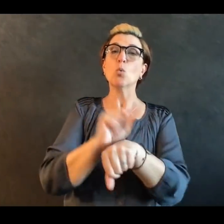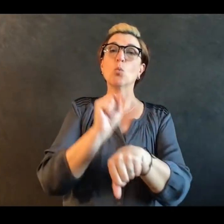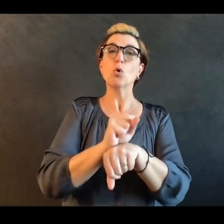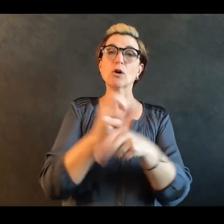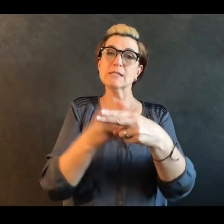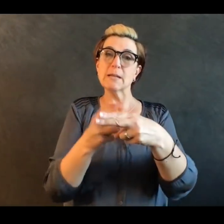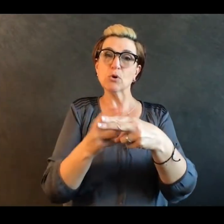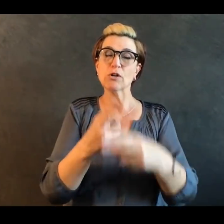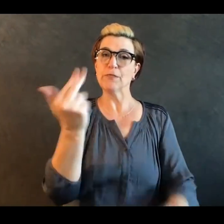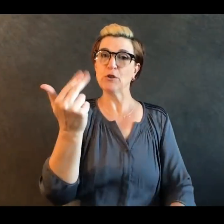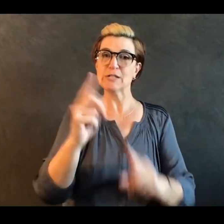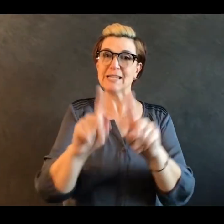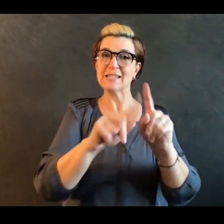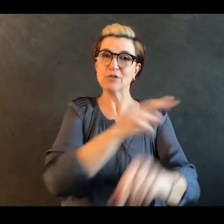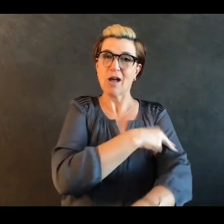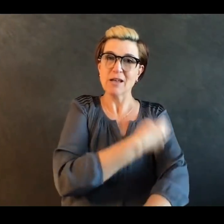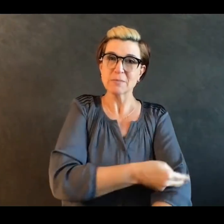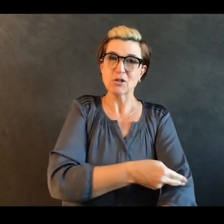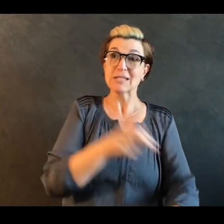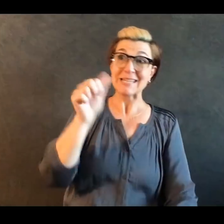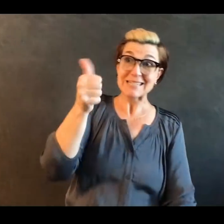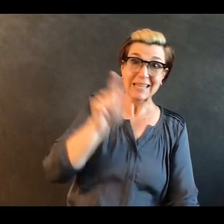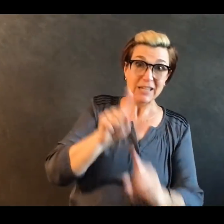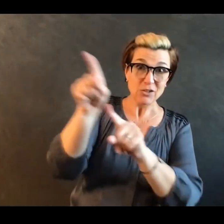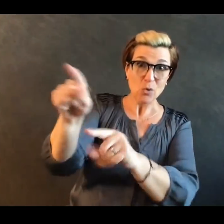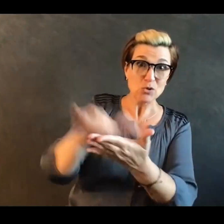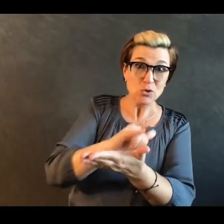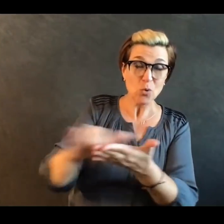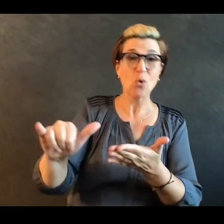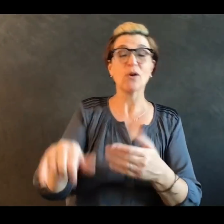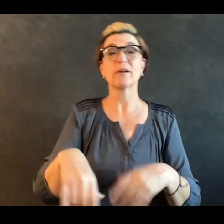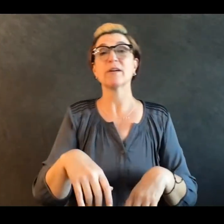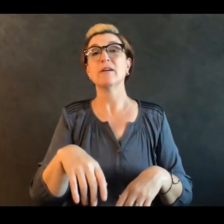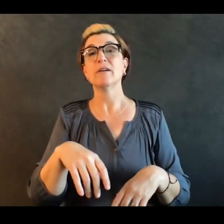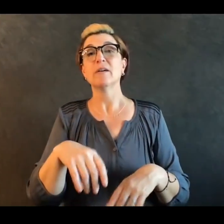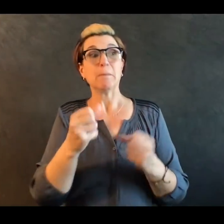New York and one in Connecticut Texas and Louisiana each and as the president